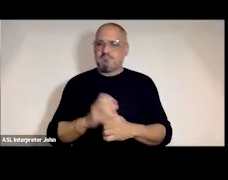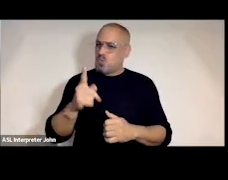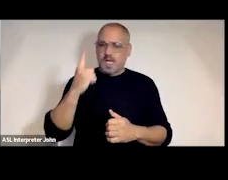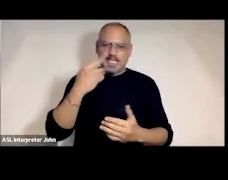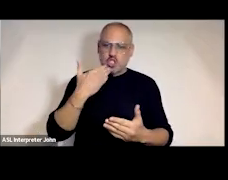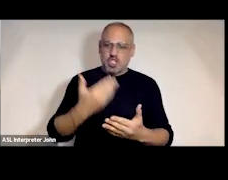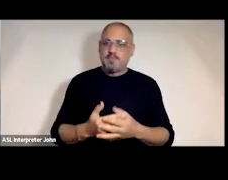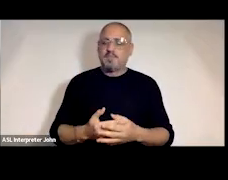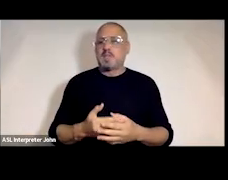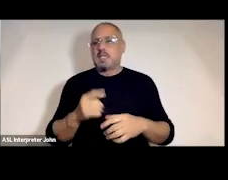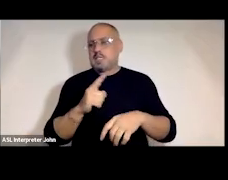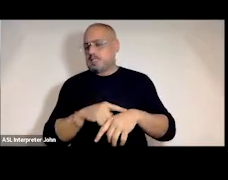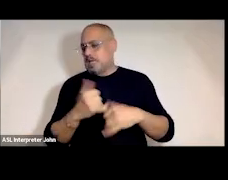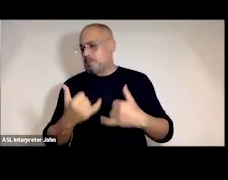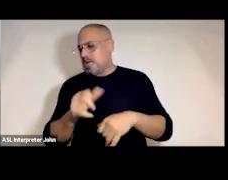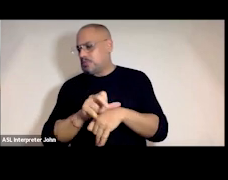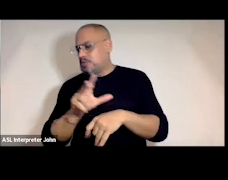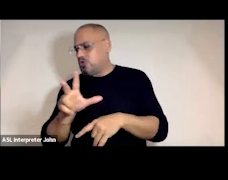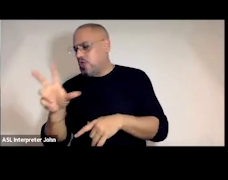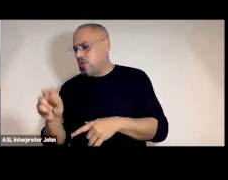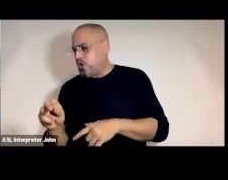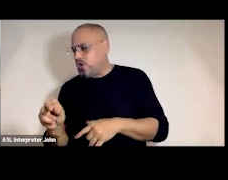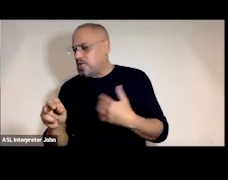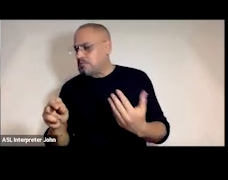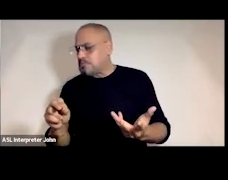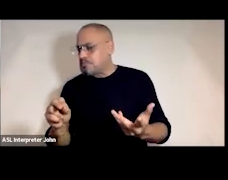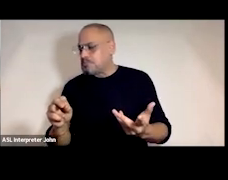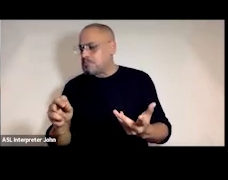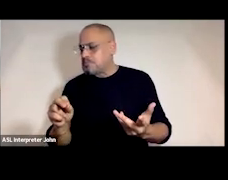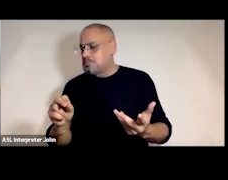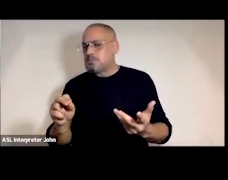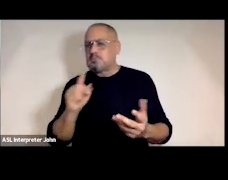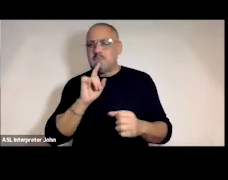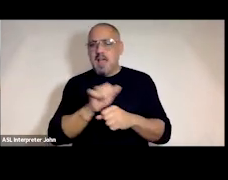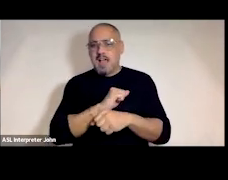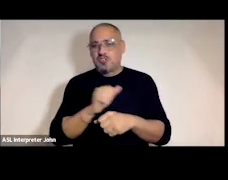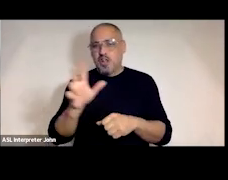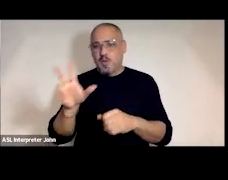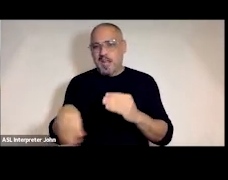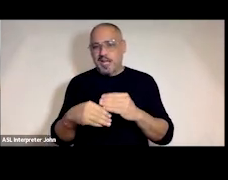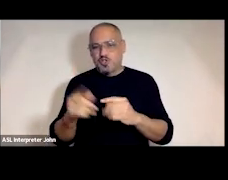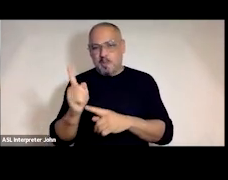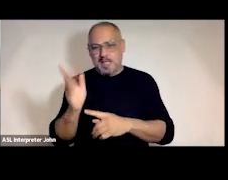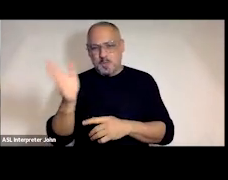So it is about 3:30, so let's give it... You're actually gonna get three extra minutes.